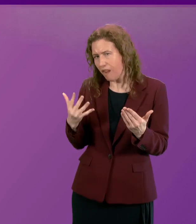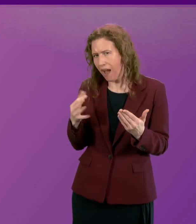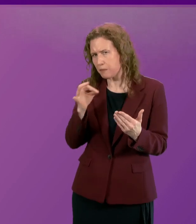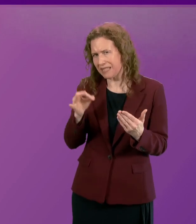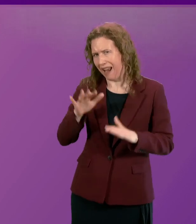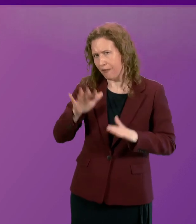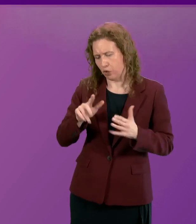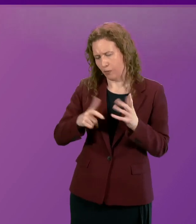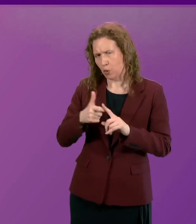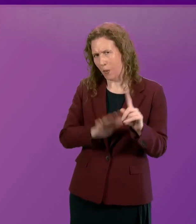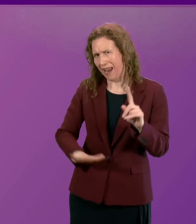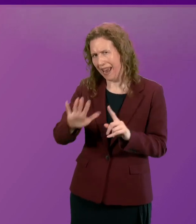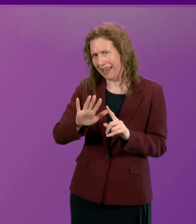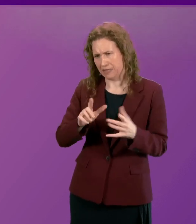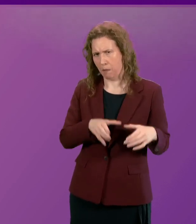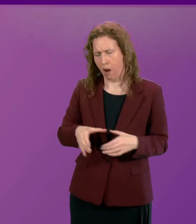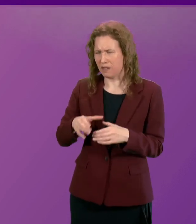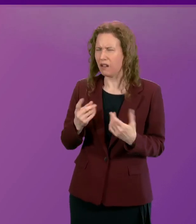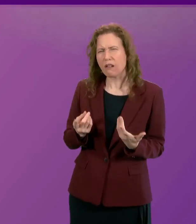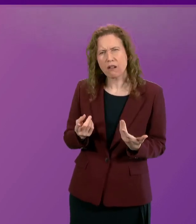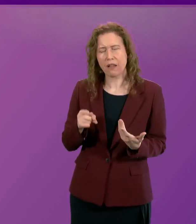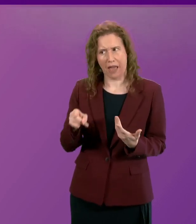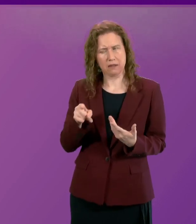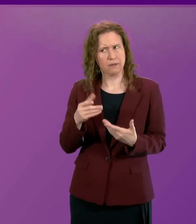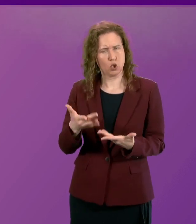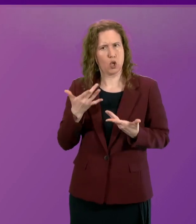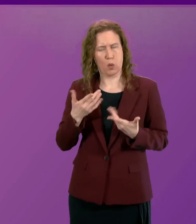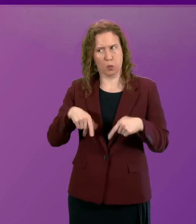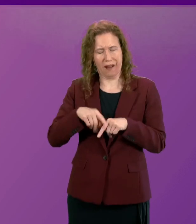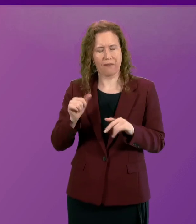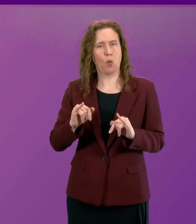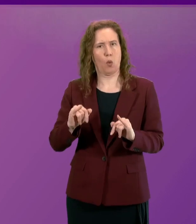departments. That demonstrates the scale of the financial challenge that we face in Scotland. The